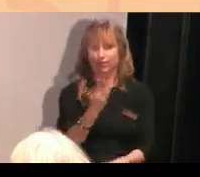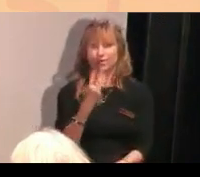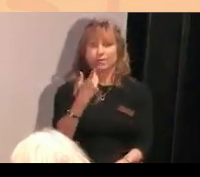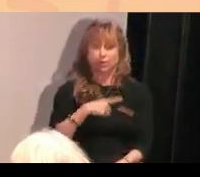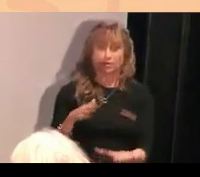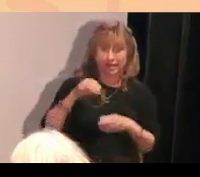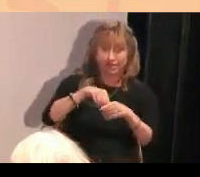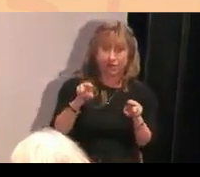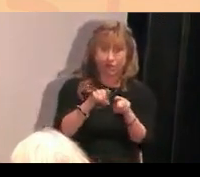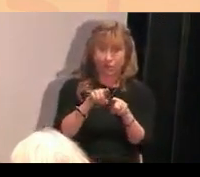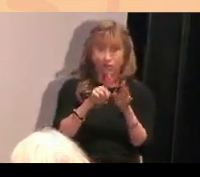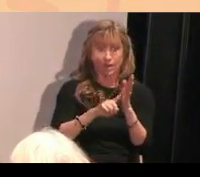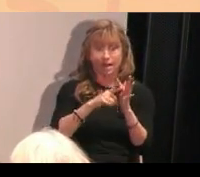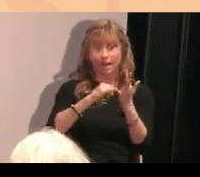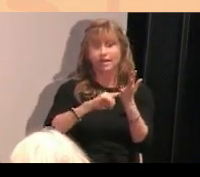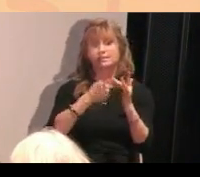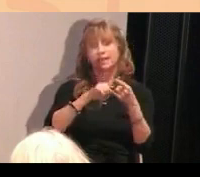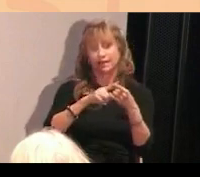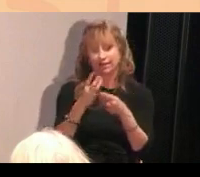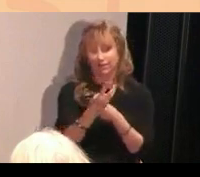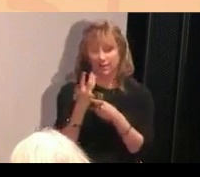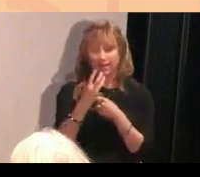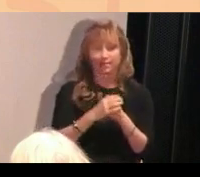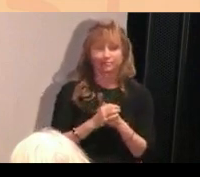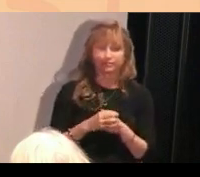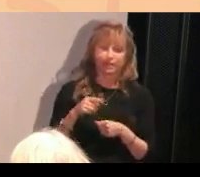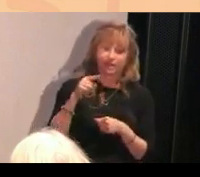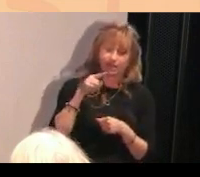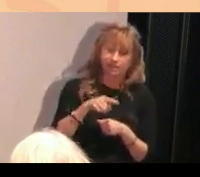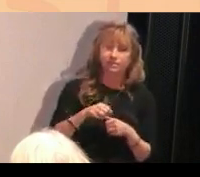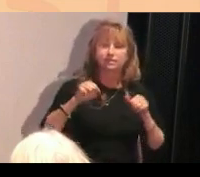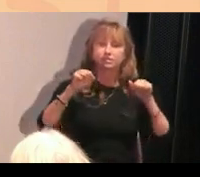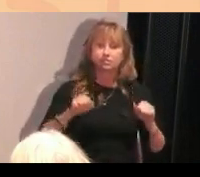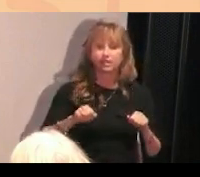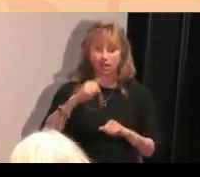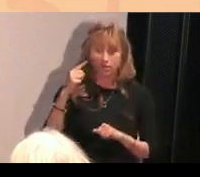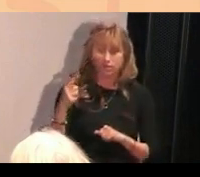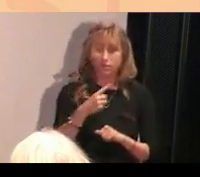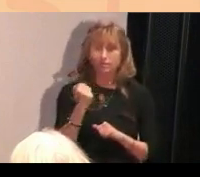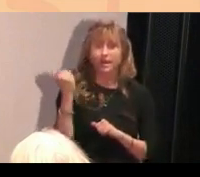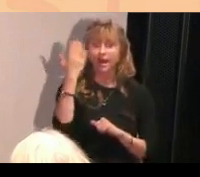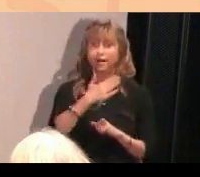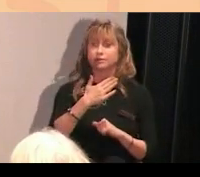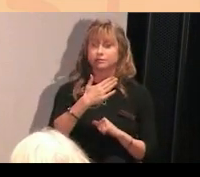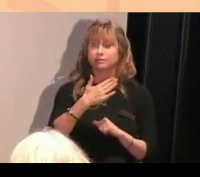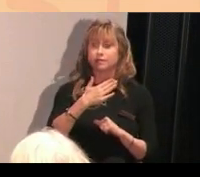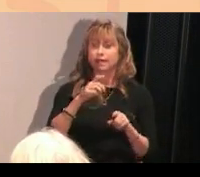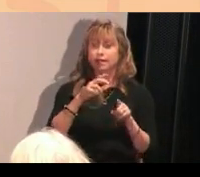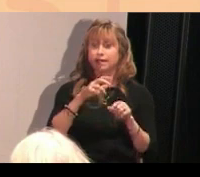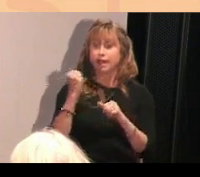Wesley Enoch the chair of the First Nations arts and culture strategy so even though I